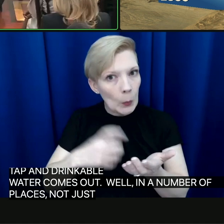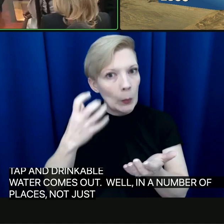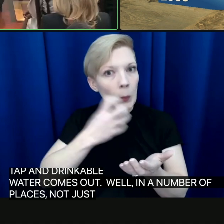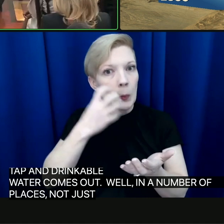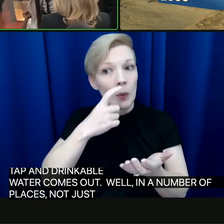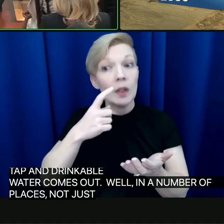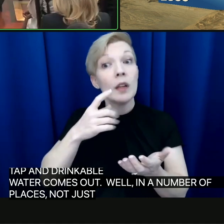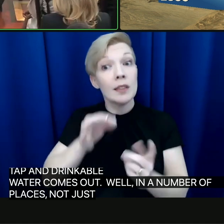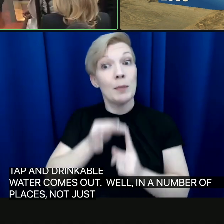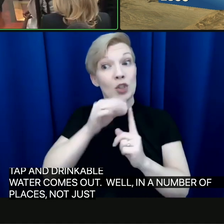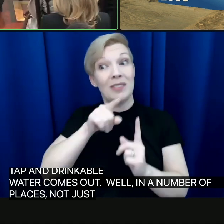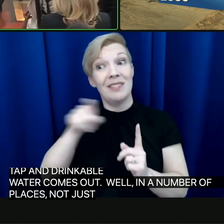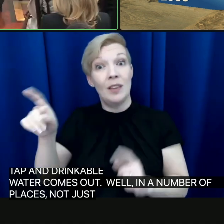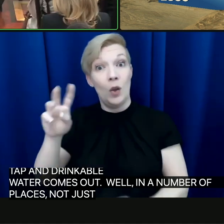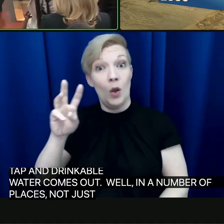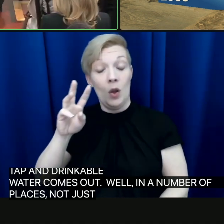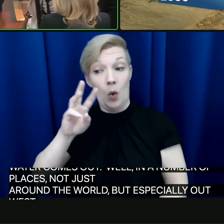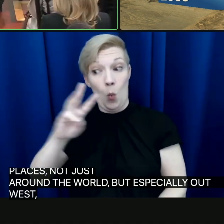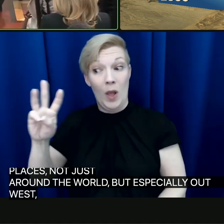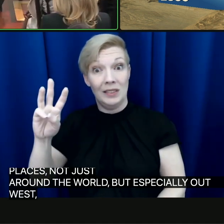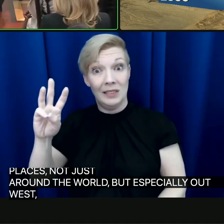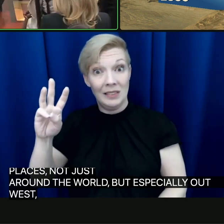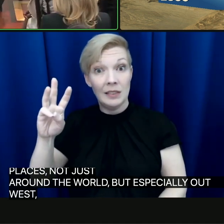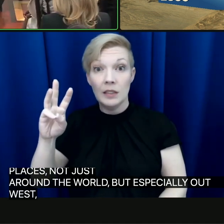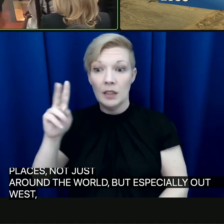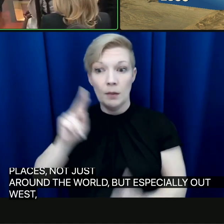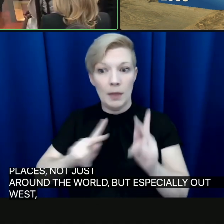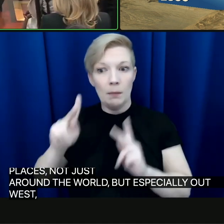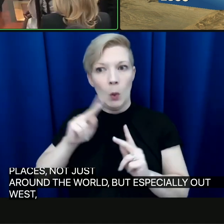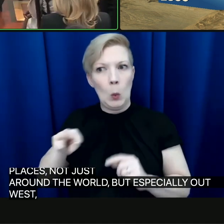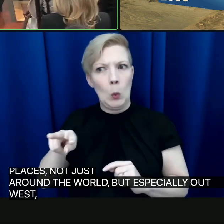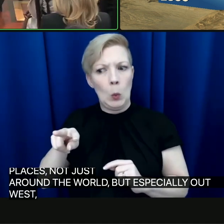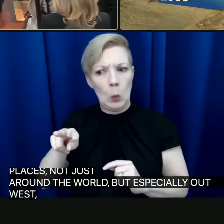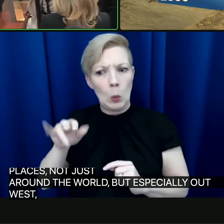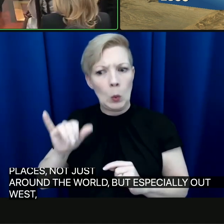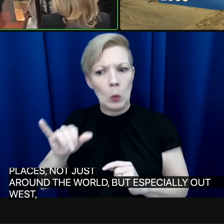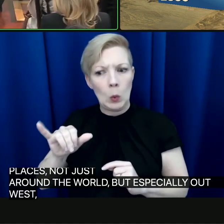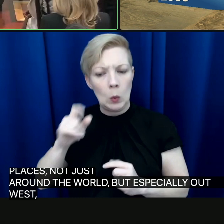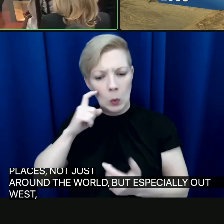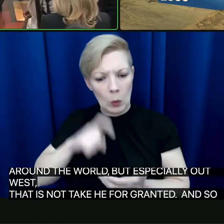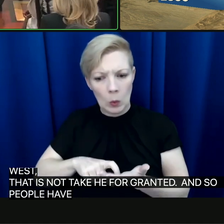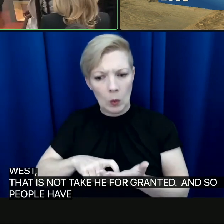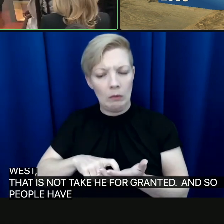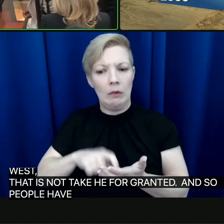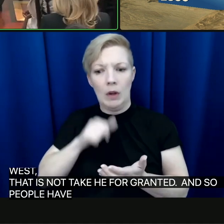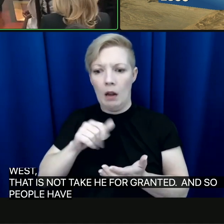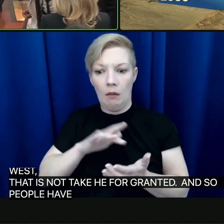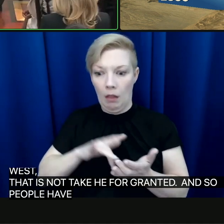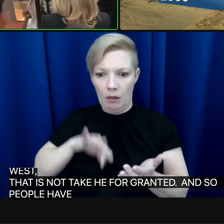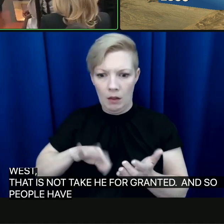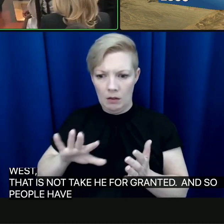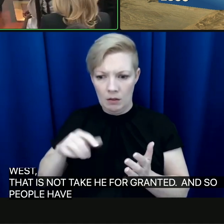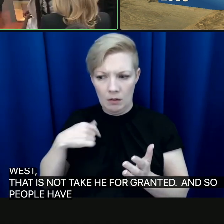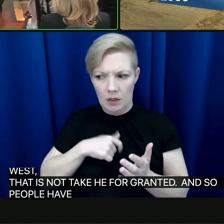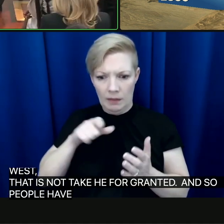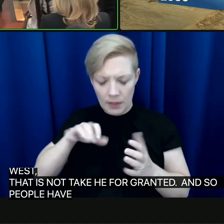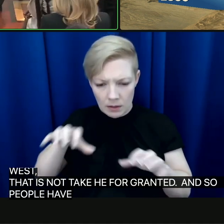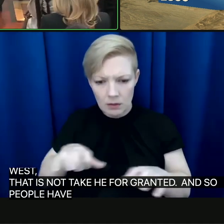That is not taken for granted. And so people have to, you know, spend time and energy and money to find drinkable water.